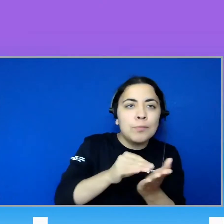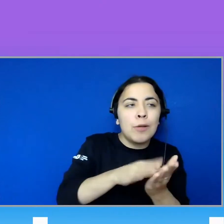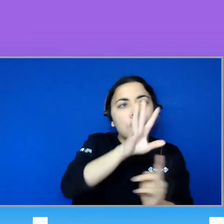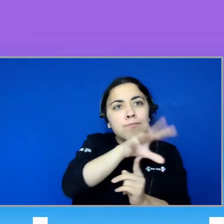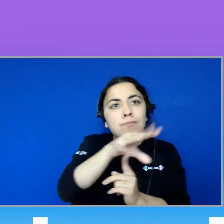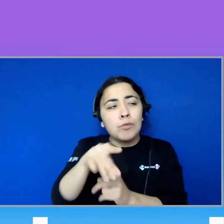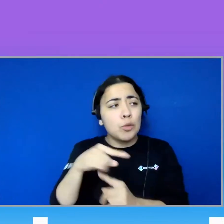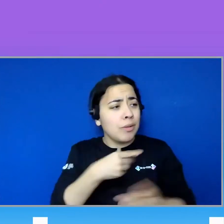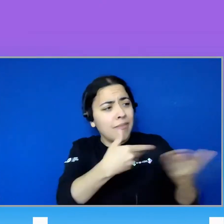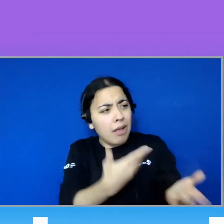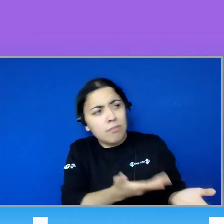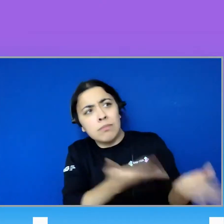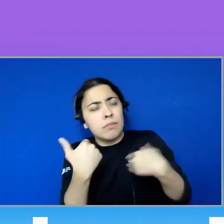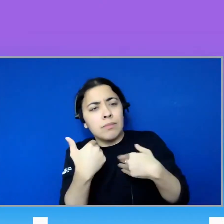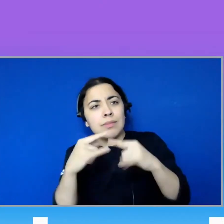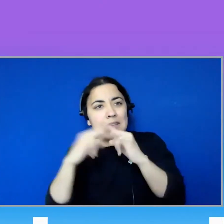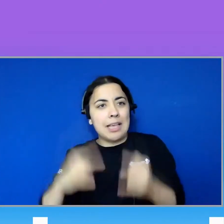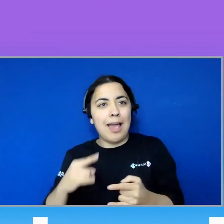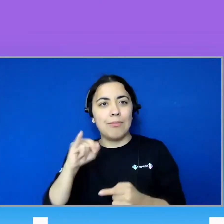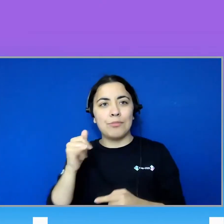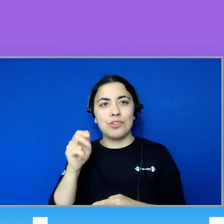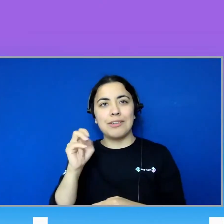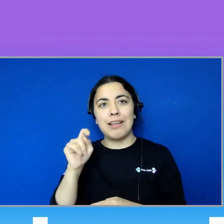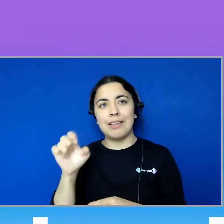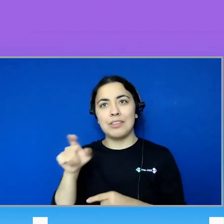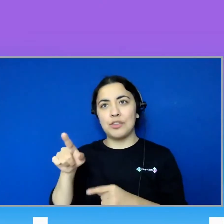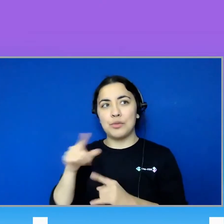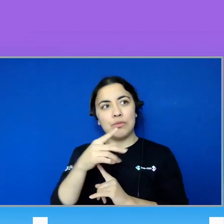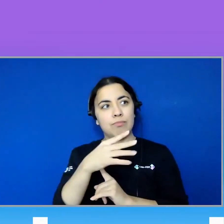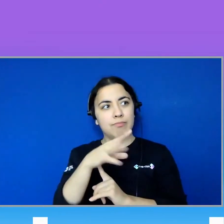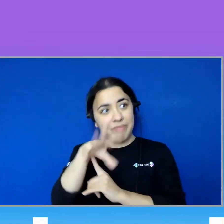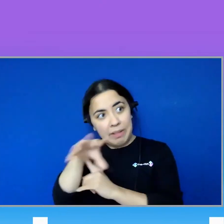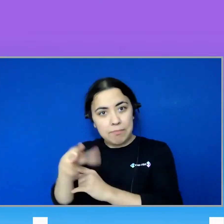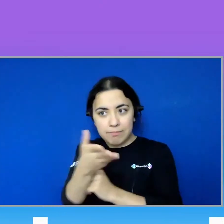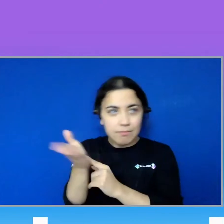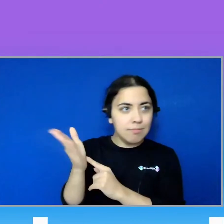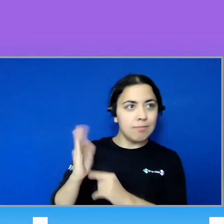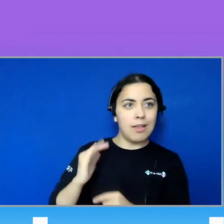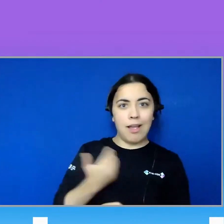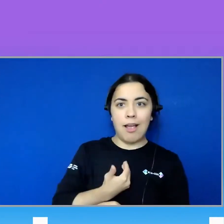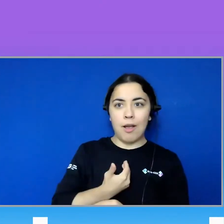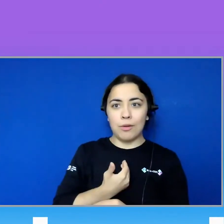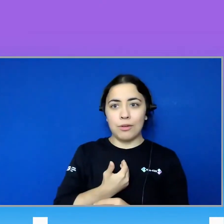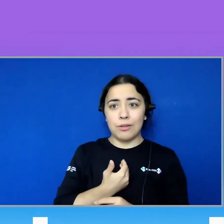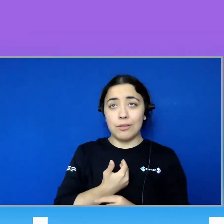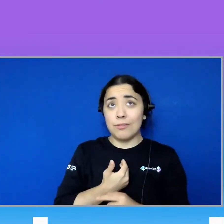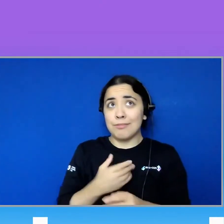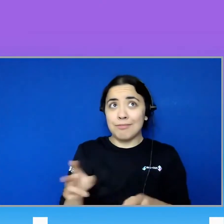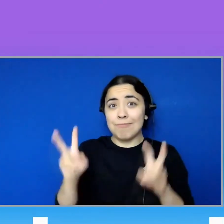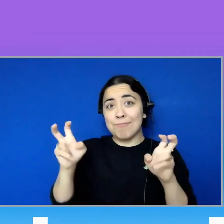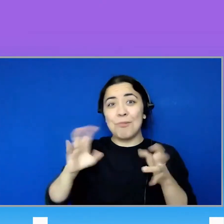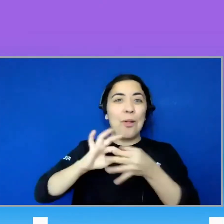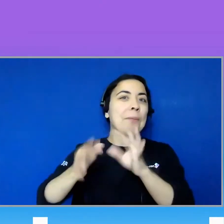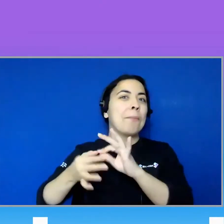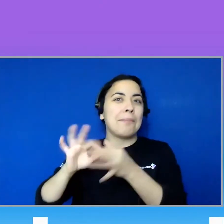over to camp to film our, our,